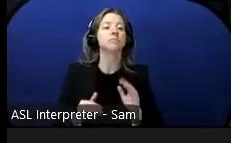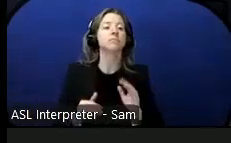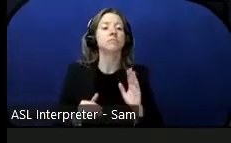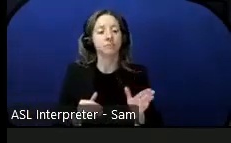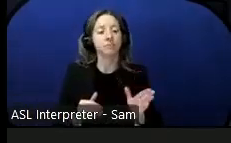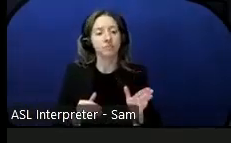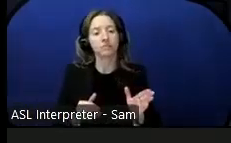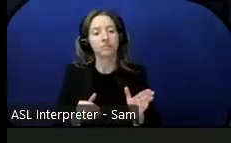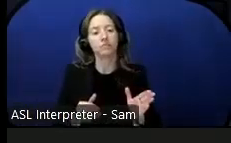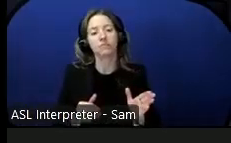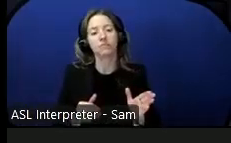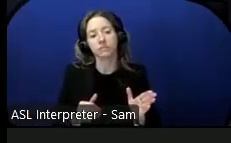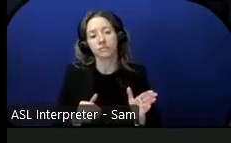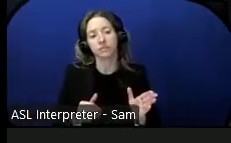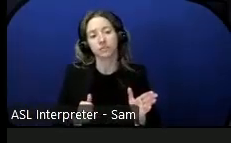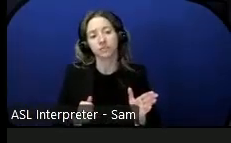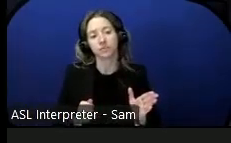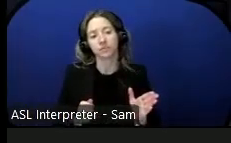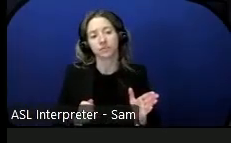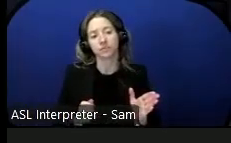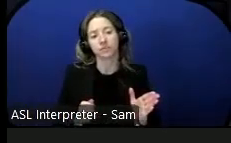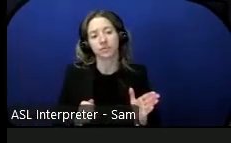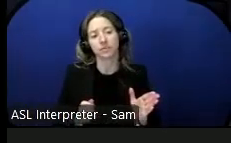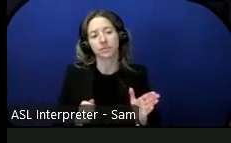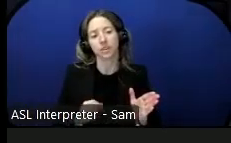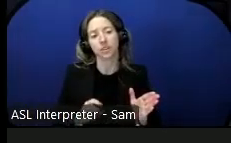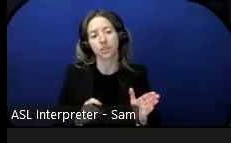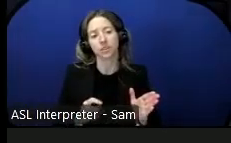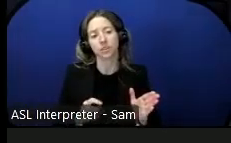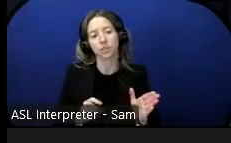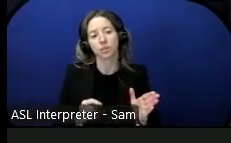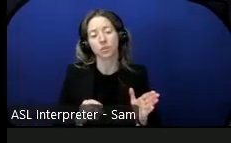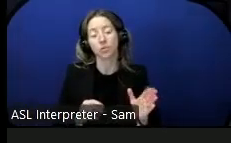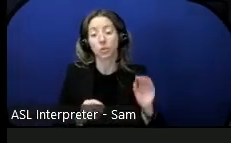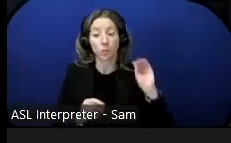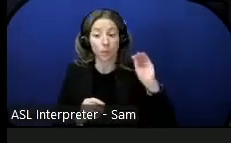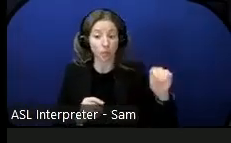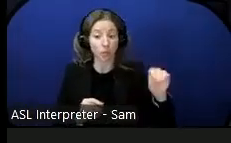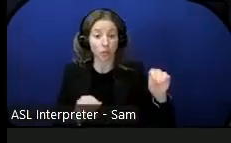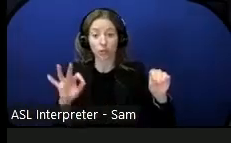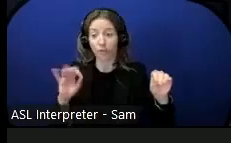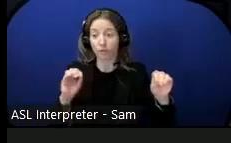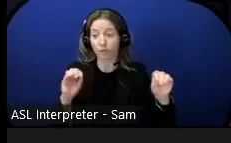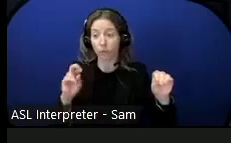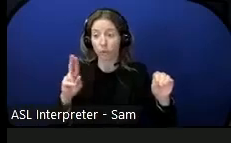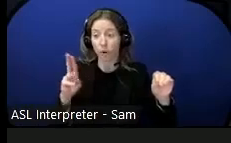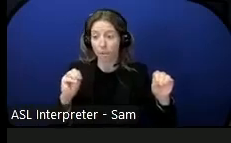We want to make sure that when I put the screen reader focus into that form field, I'm hearing the name of the label